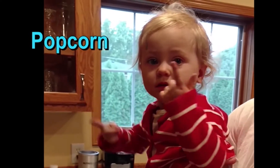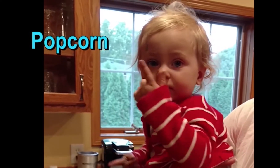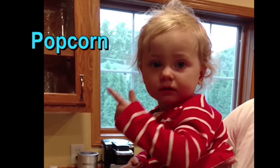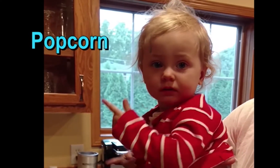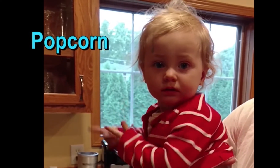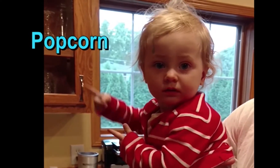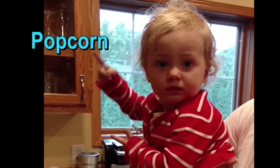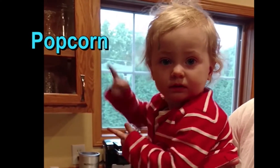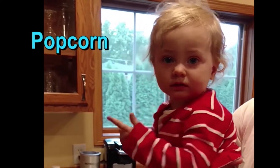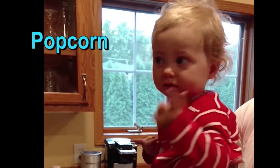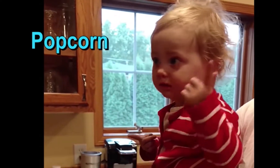Popcorn